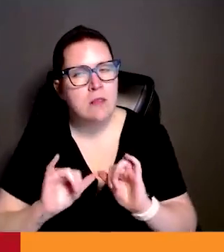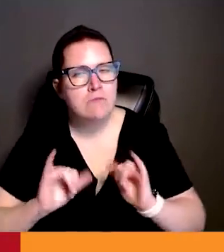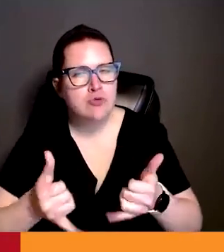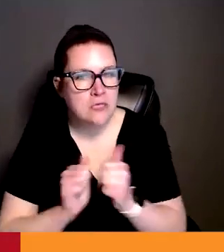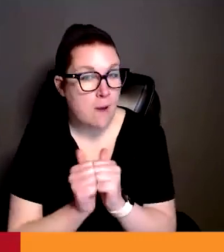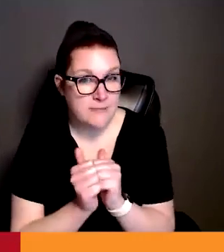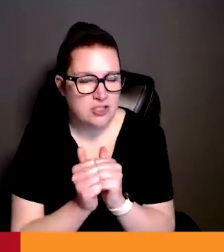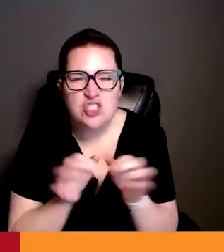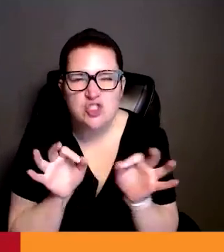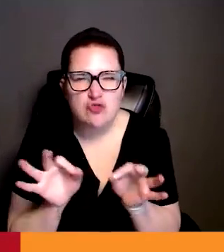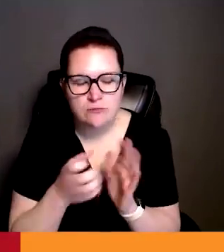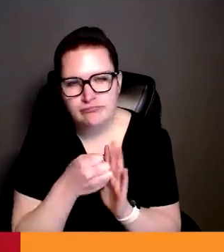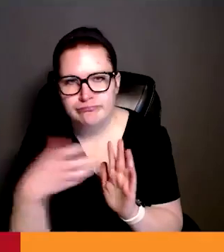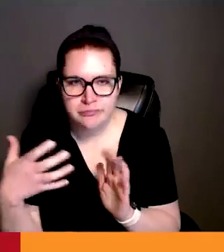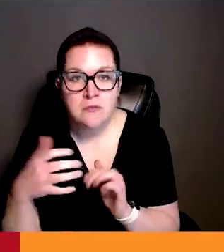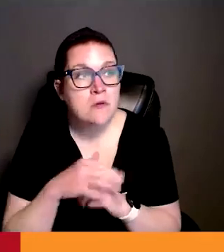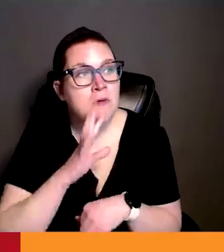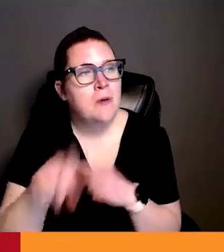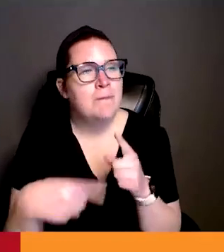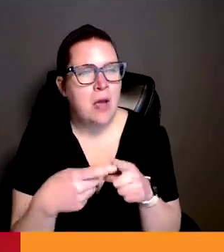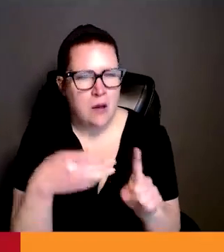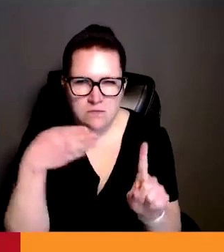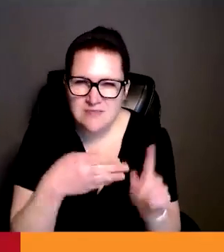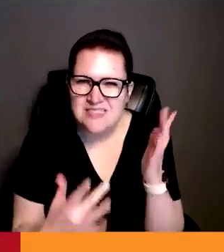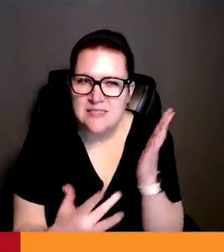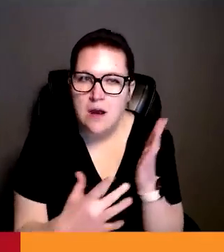description is looking at the technology readiness level.